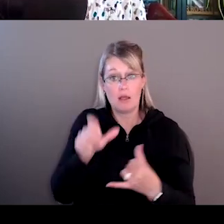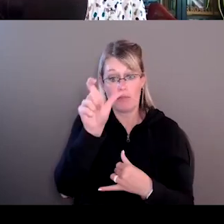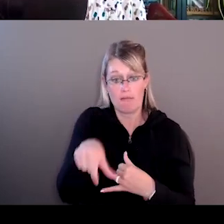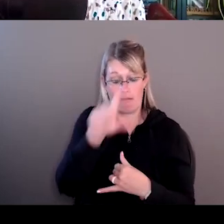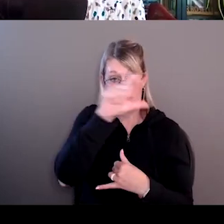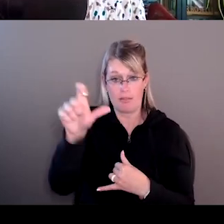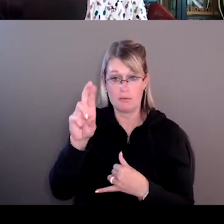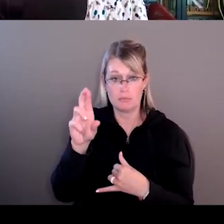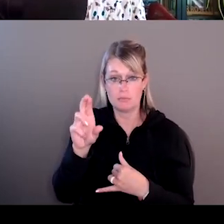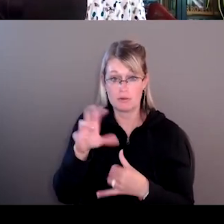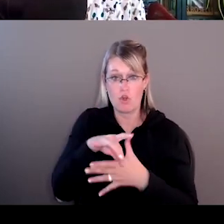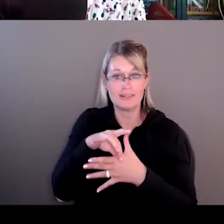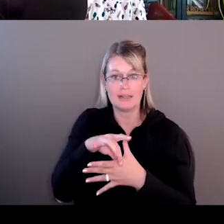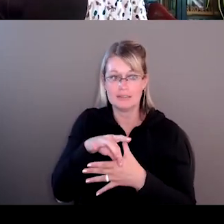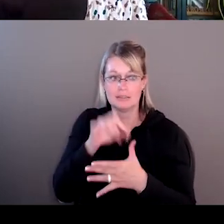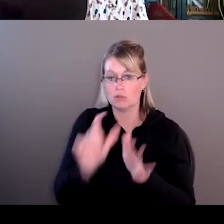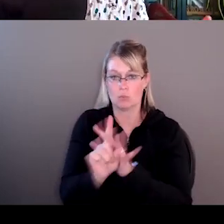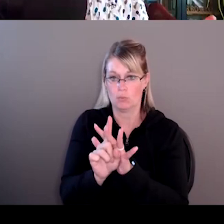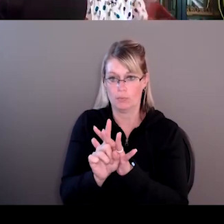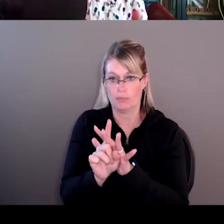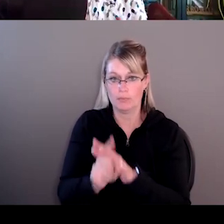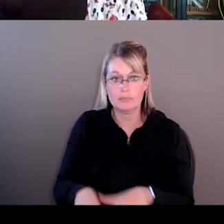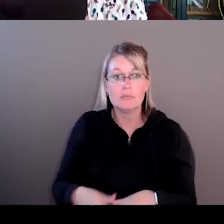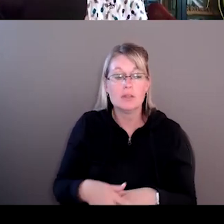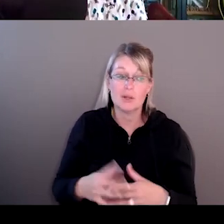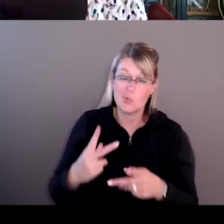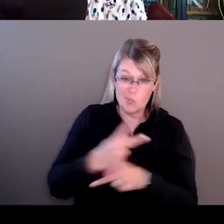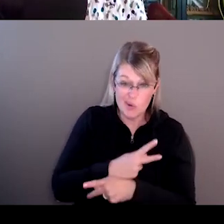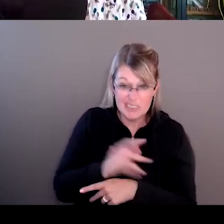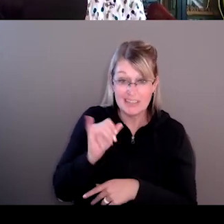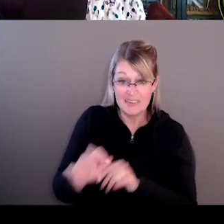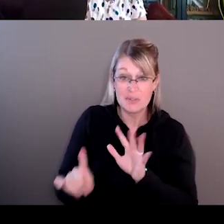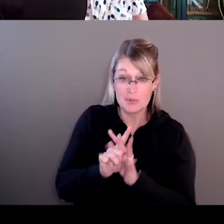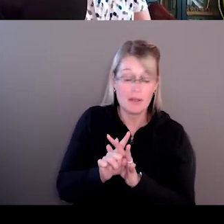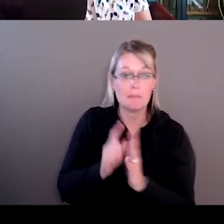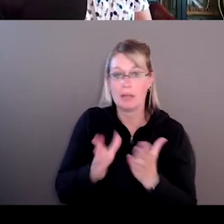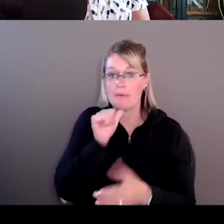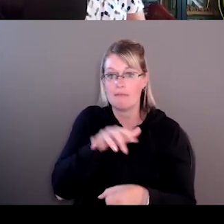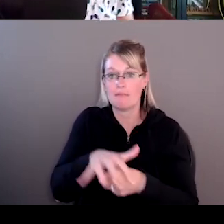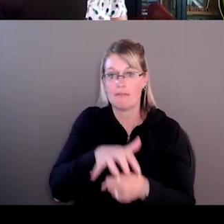content is not exposed. Worse, even if it was, at might not be significantly unique to identify